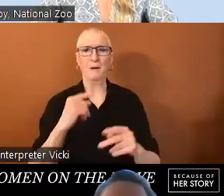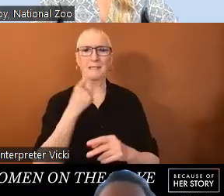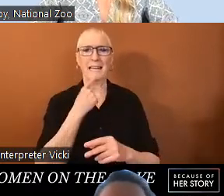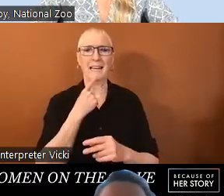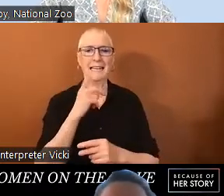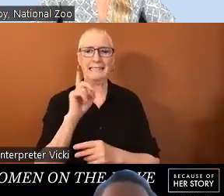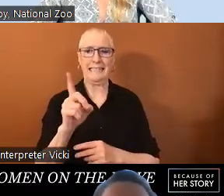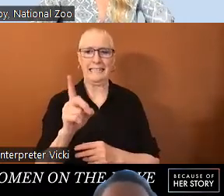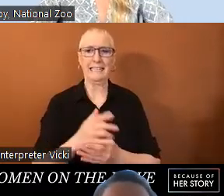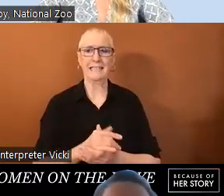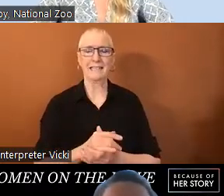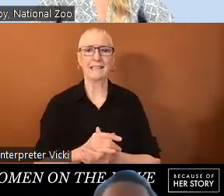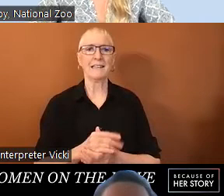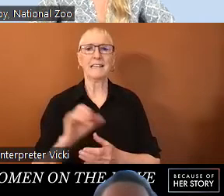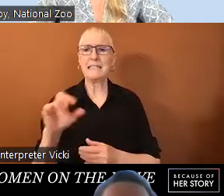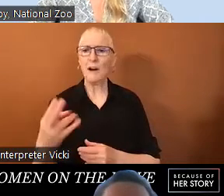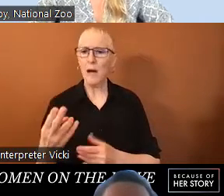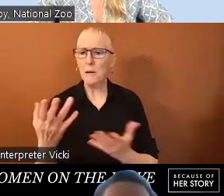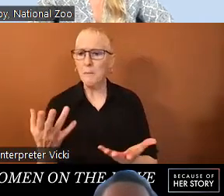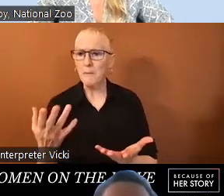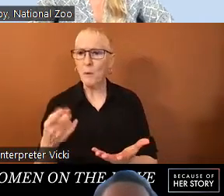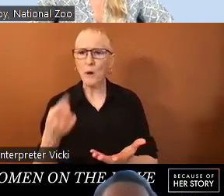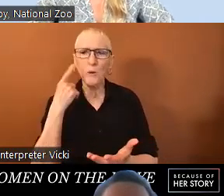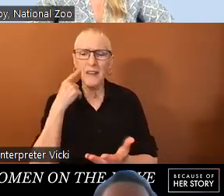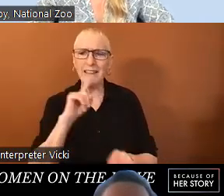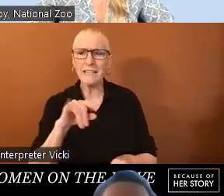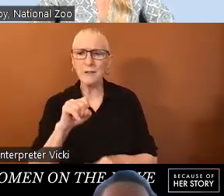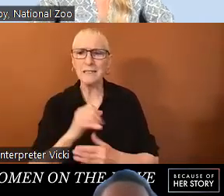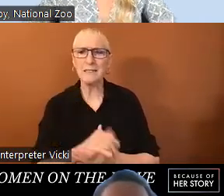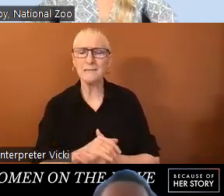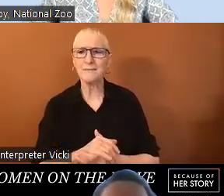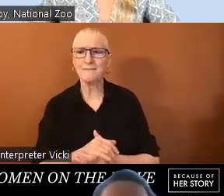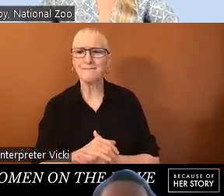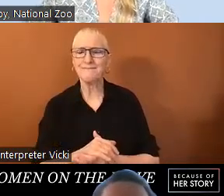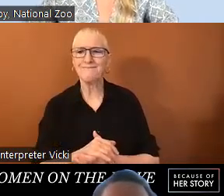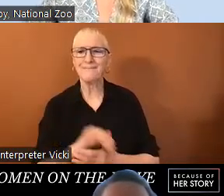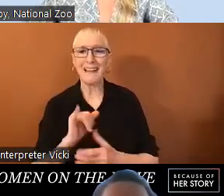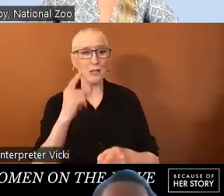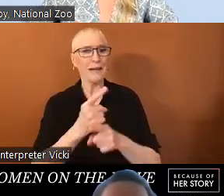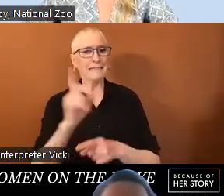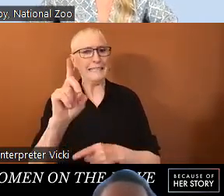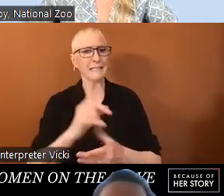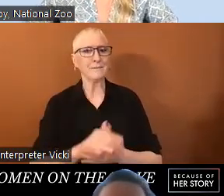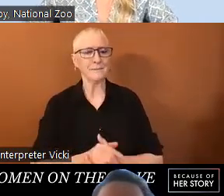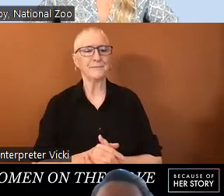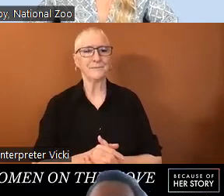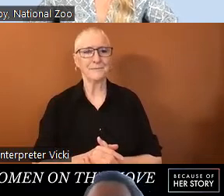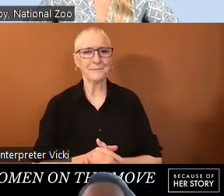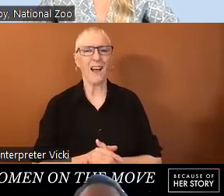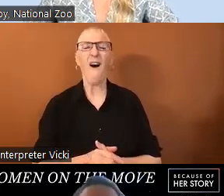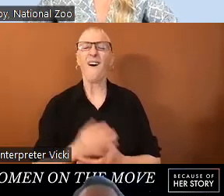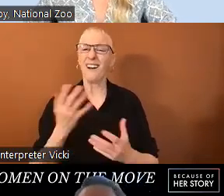So Sarah, what do you think the answer is? >>Sarah: That's correct, D. >>Shelby: Awesome, good job everyone.